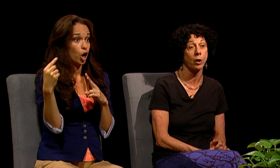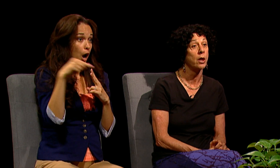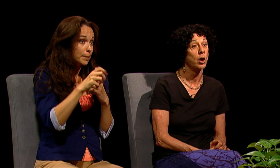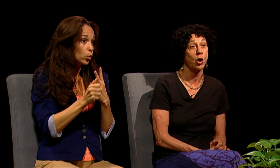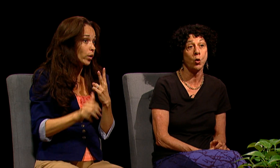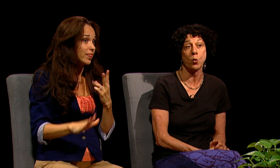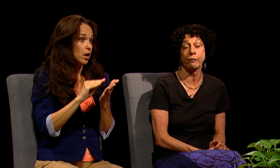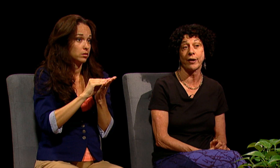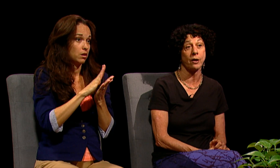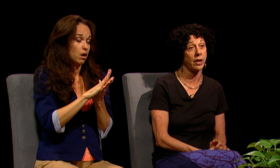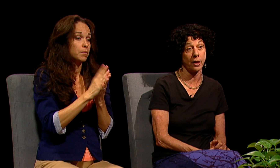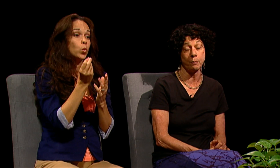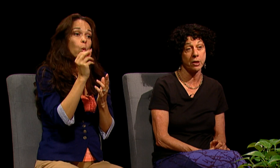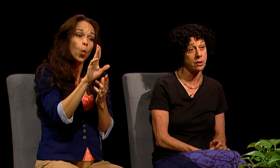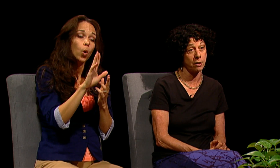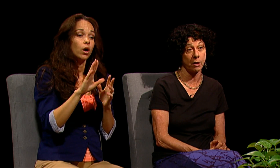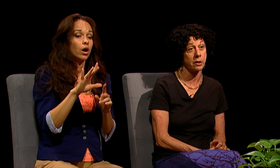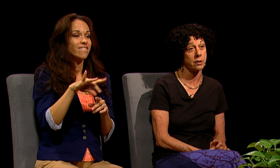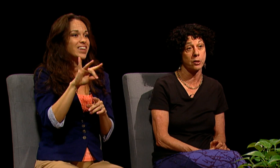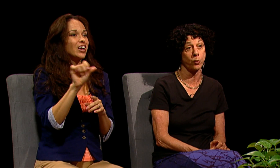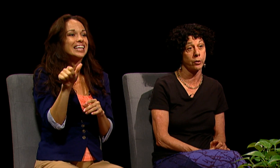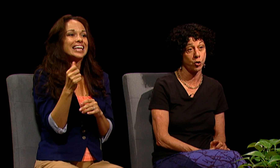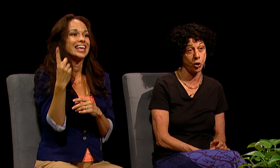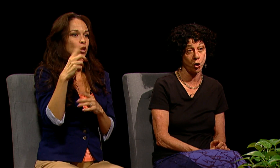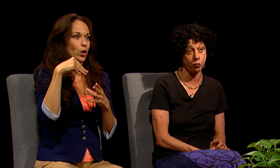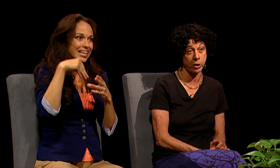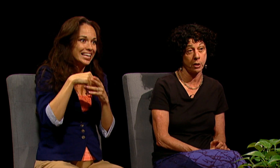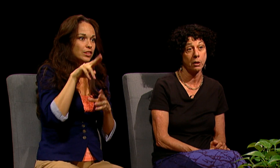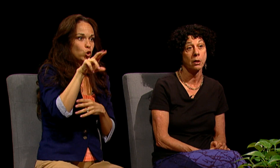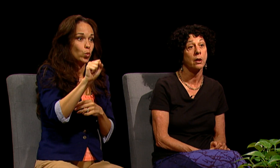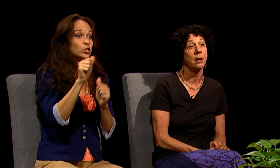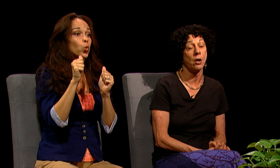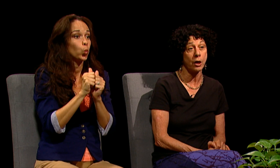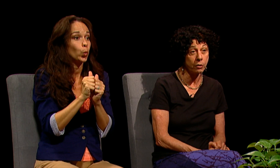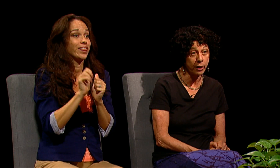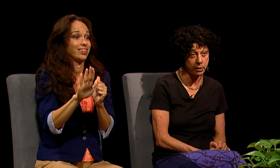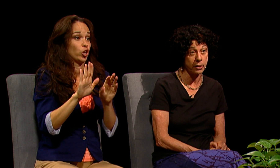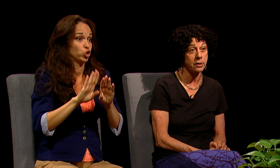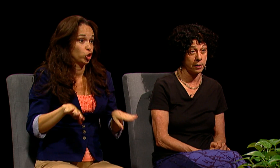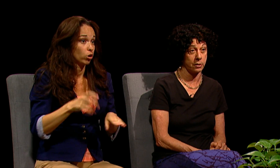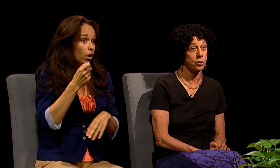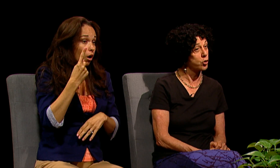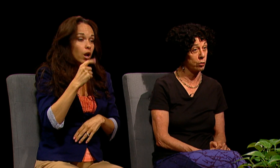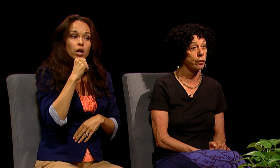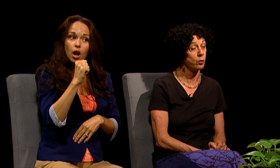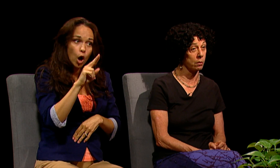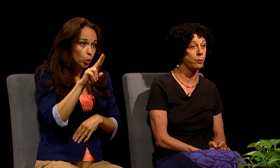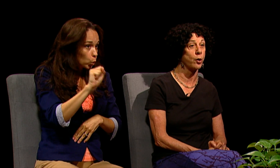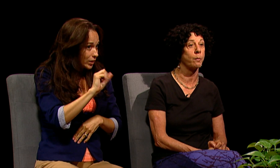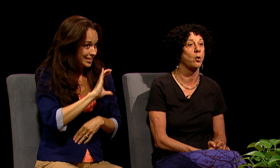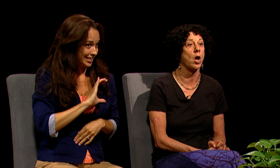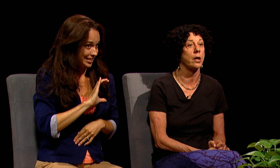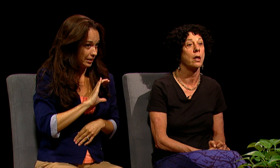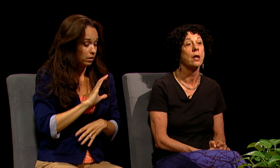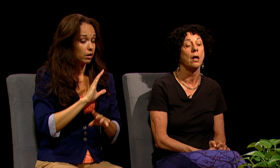OR WHO WERE FOUND ANY PLACE IN THE UNITED STATES WITH THEIR CHILDREN, NOT UNITED STATES CITIZEN, CHILDREN WHO WERE BORN ABROAD.